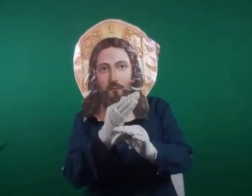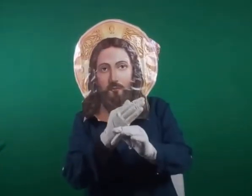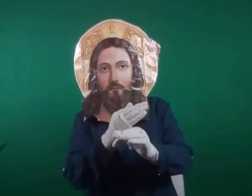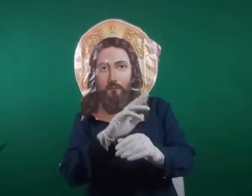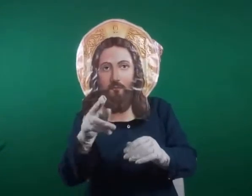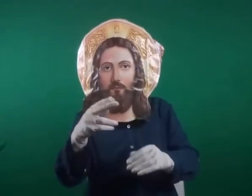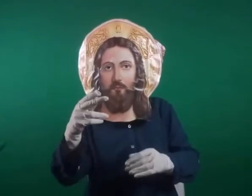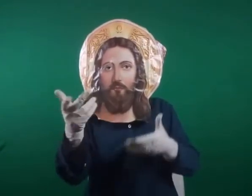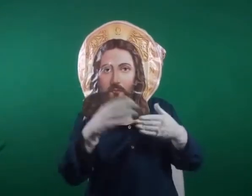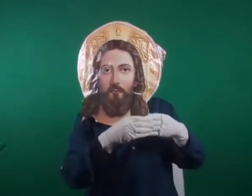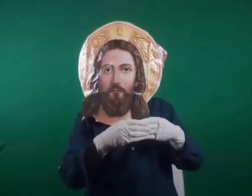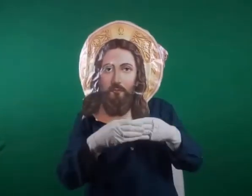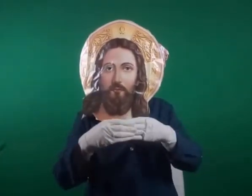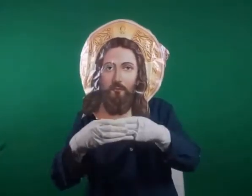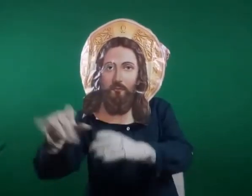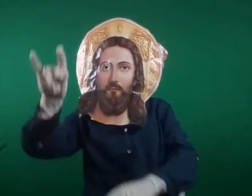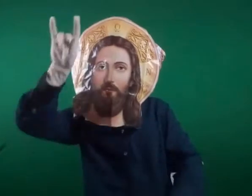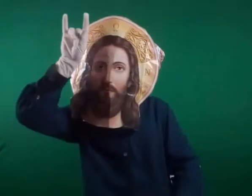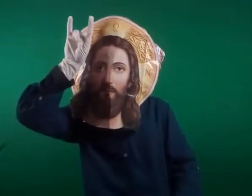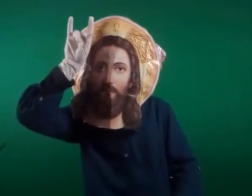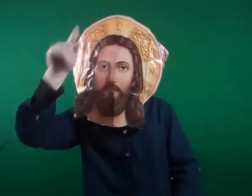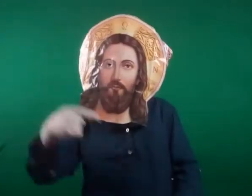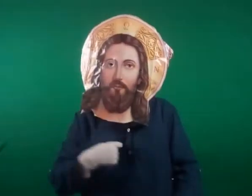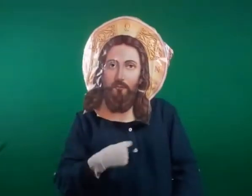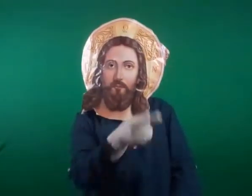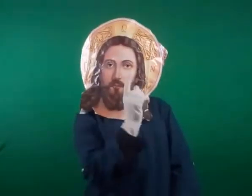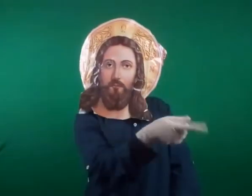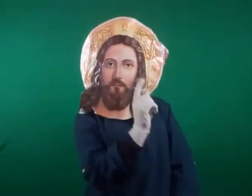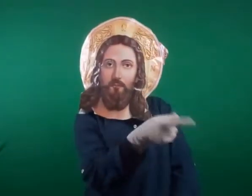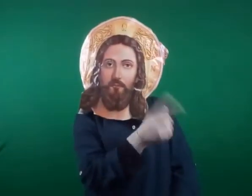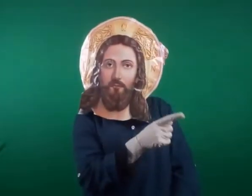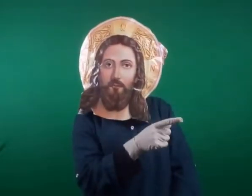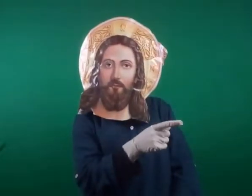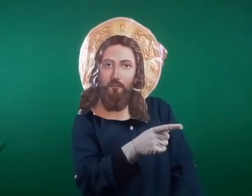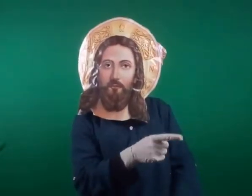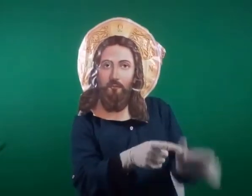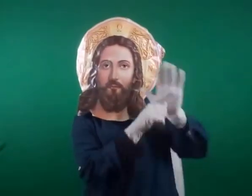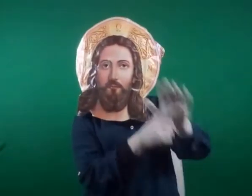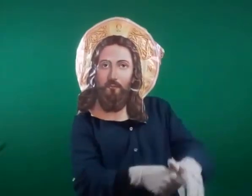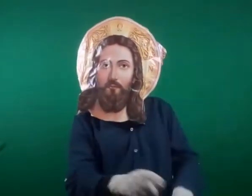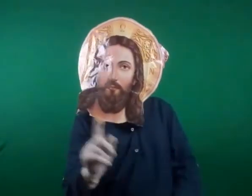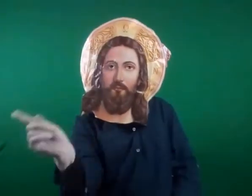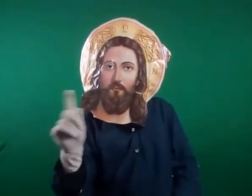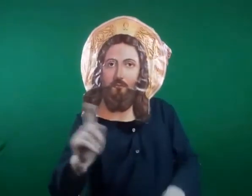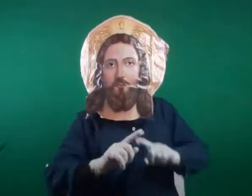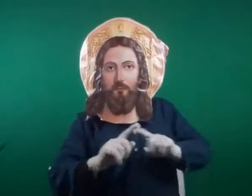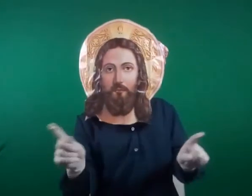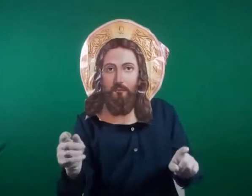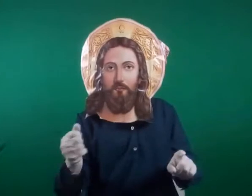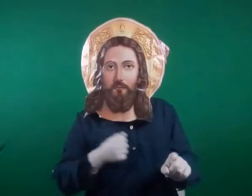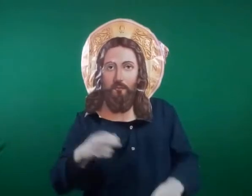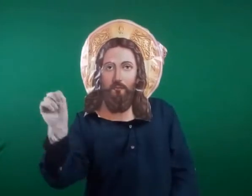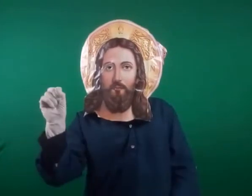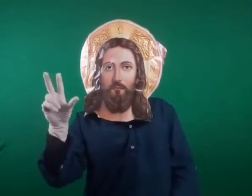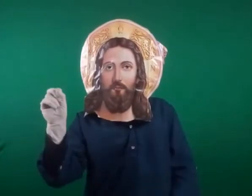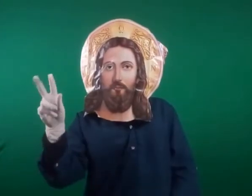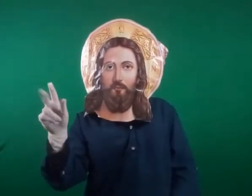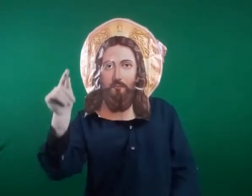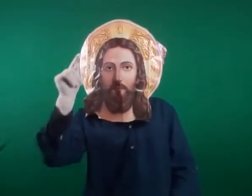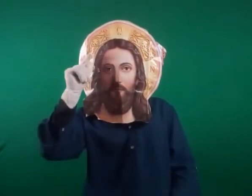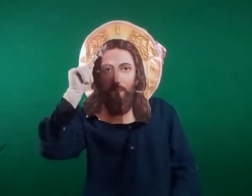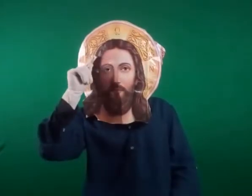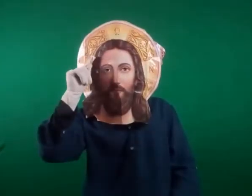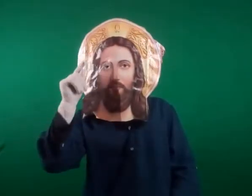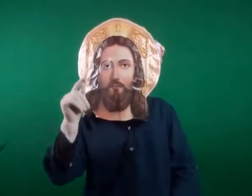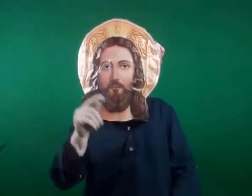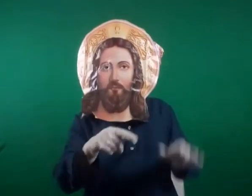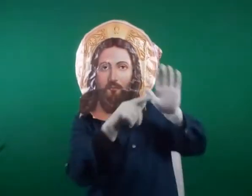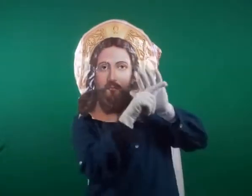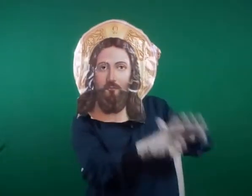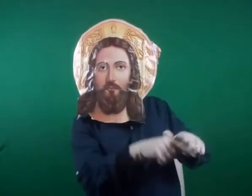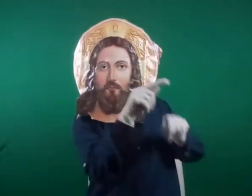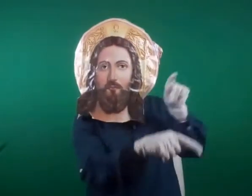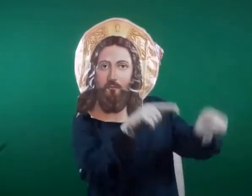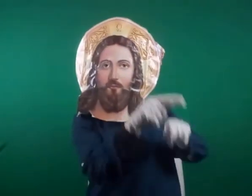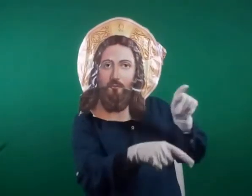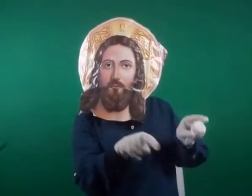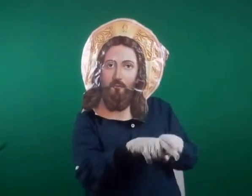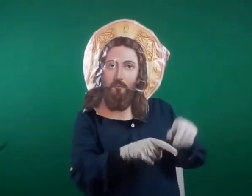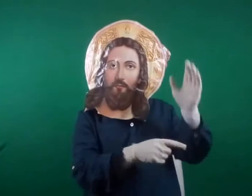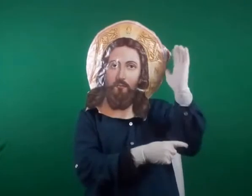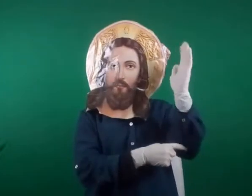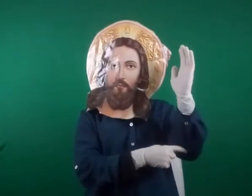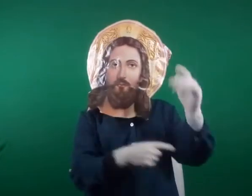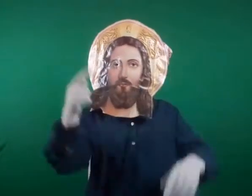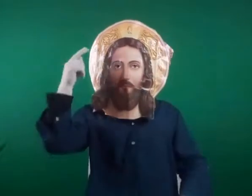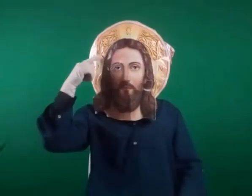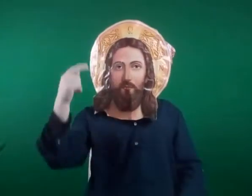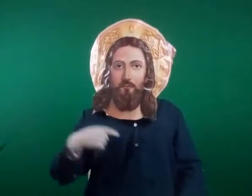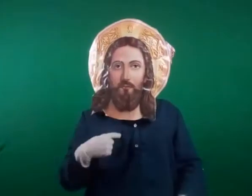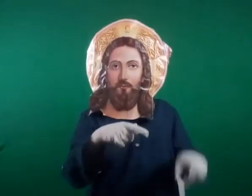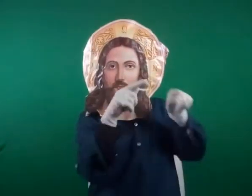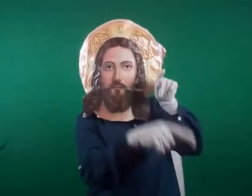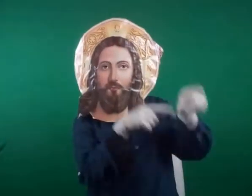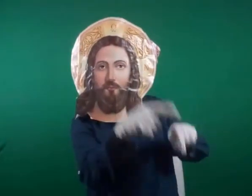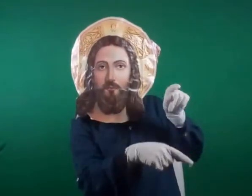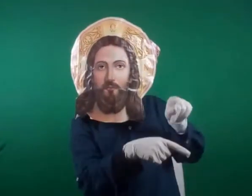I never cursed it but it sensed my disciples thoughts who thought I had cursed it and it too thought I had cursed it and it lost the will to live.